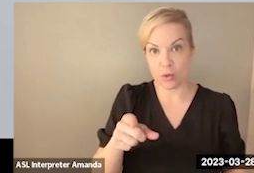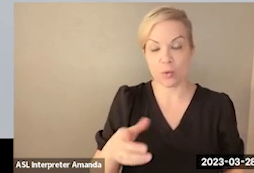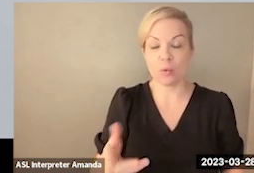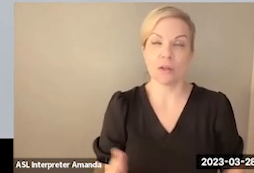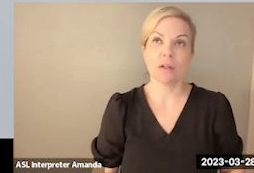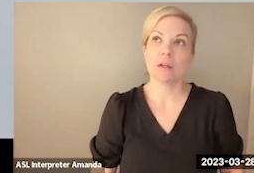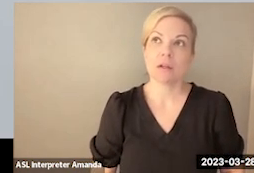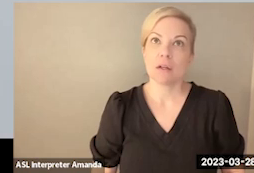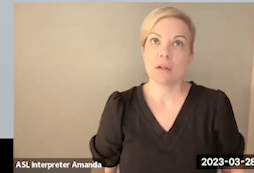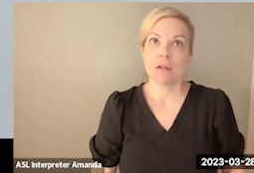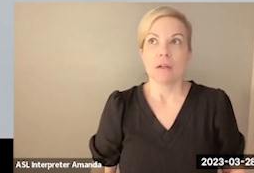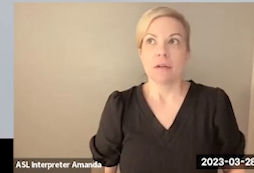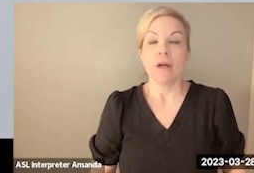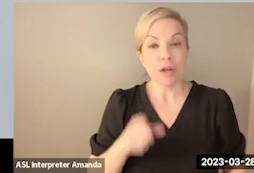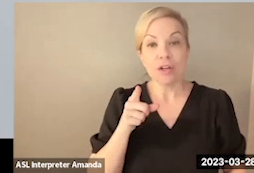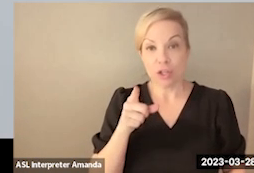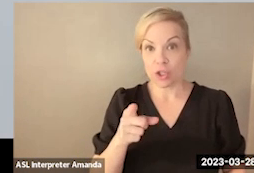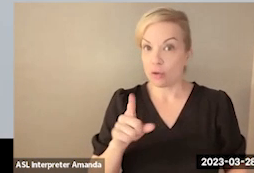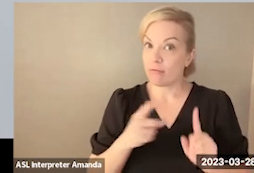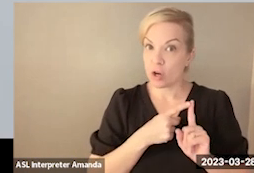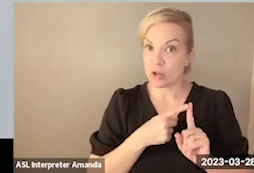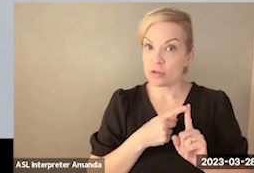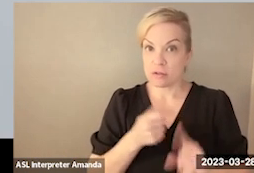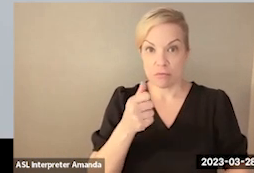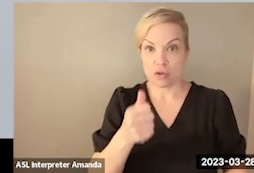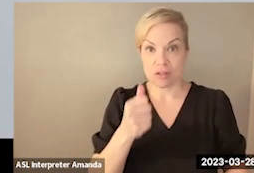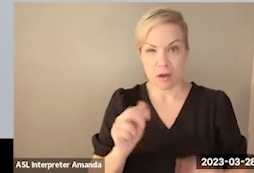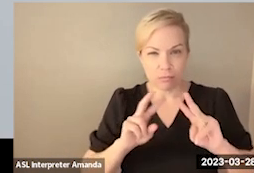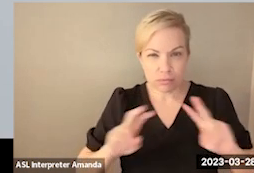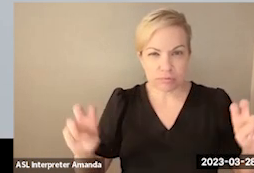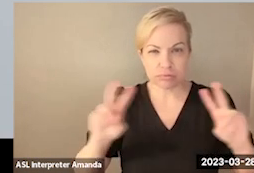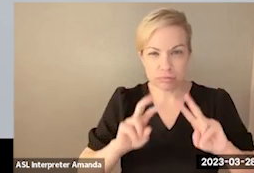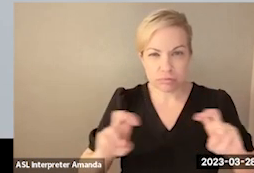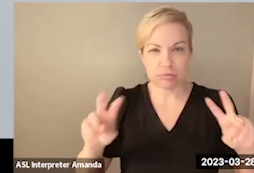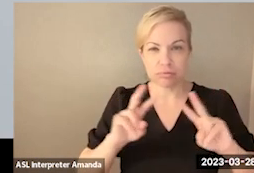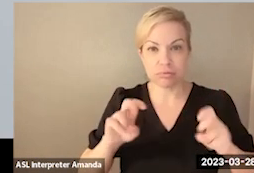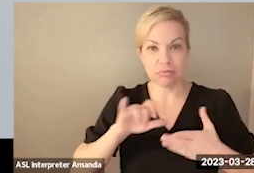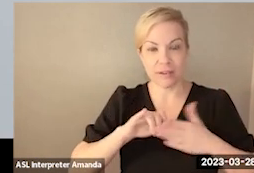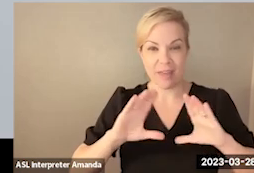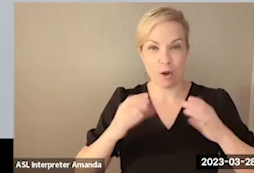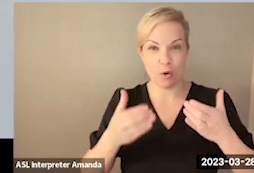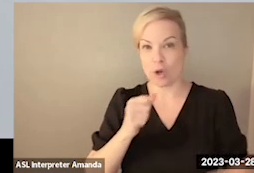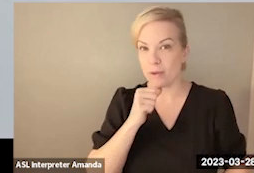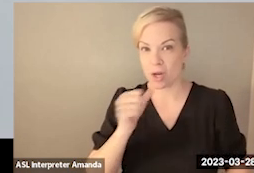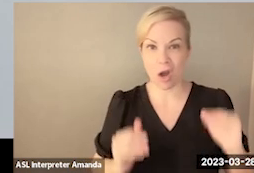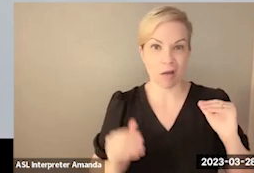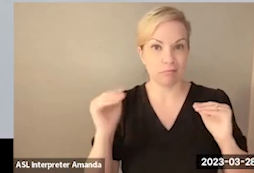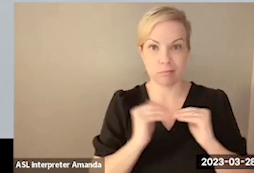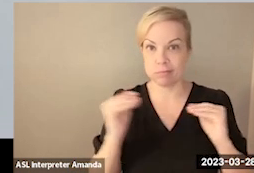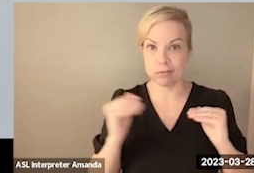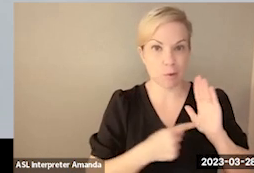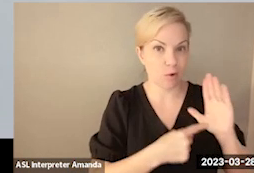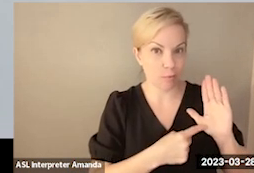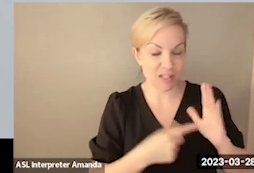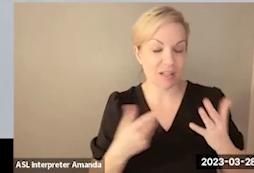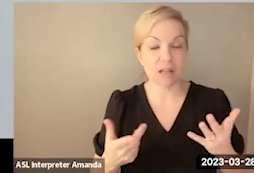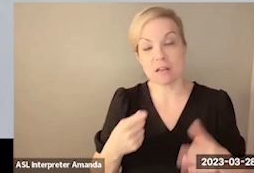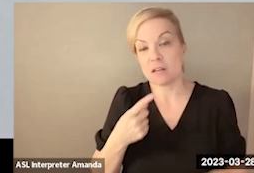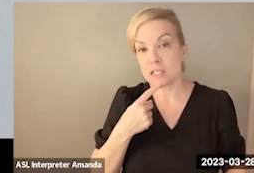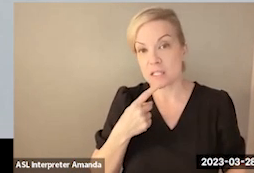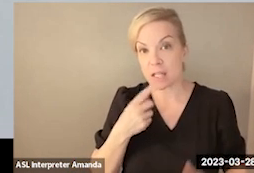Debbie Stine, Science & Technology Policy Academy: you know, you would want to do the analysis. You know of that under represented group that the people color population to say, okay, look, These people are already